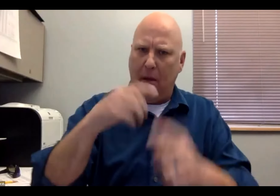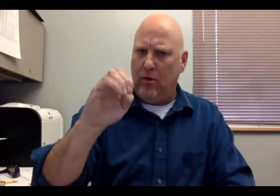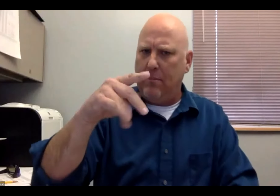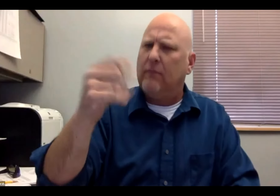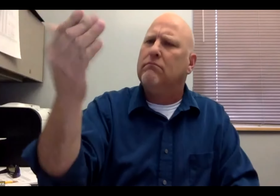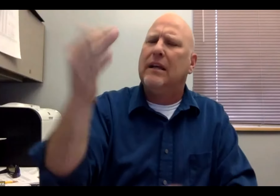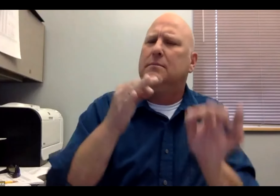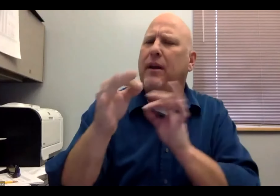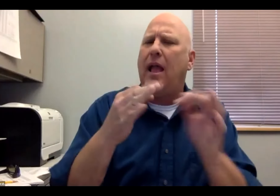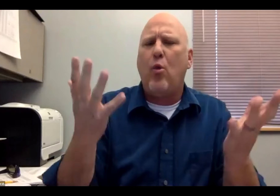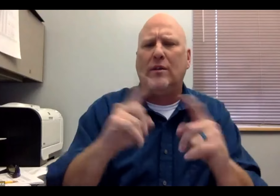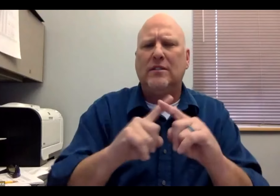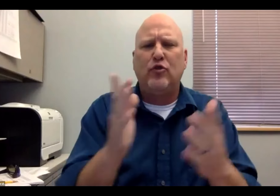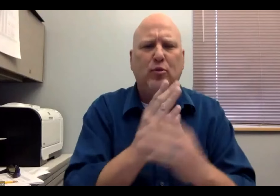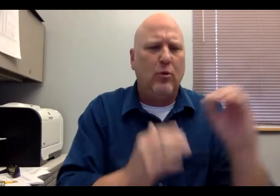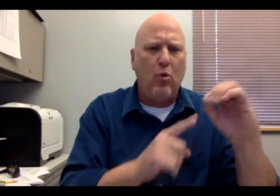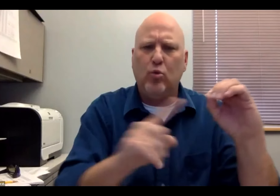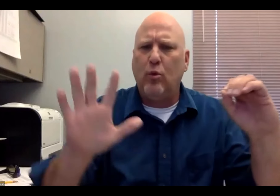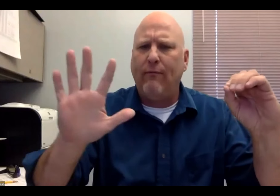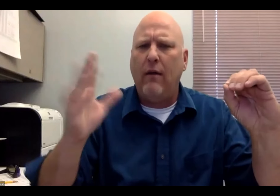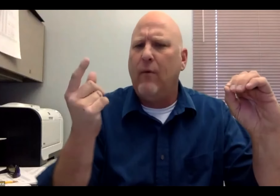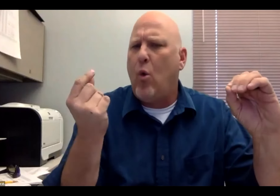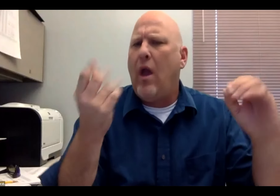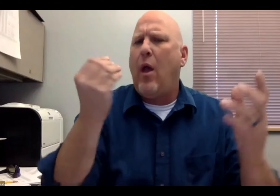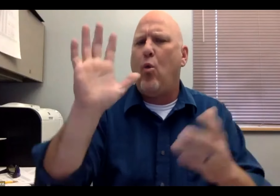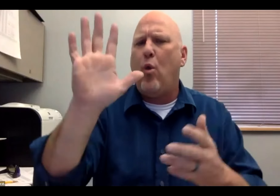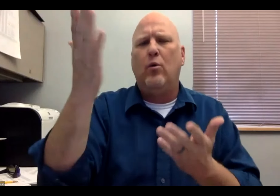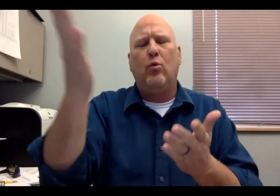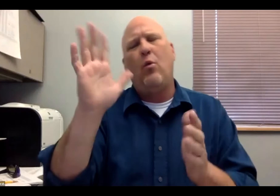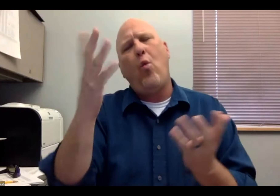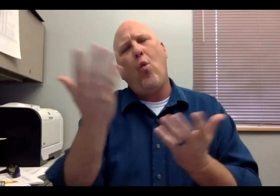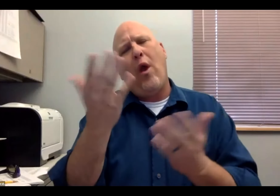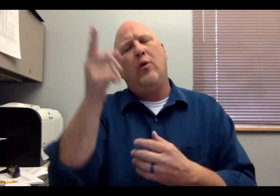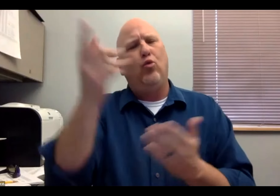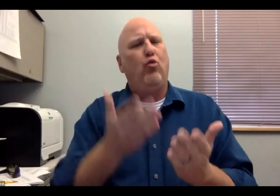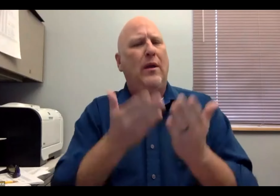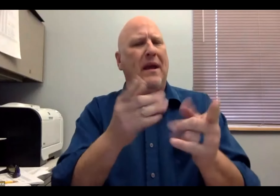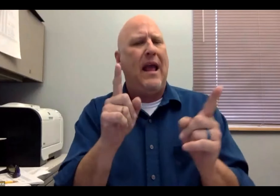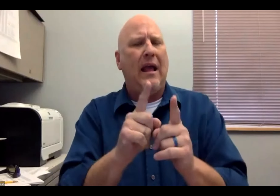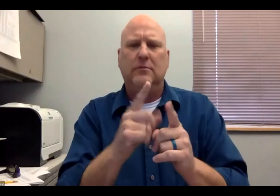in present about the EI PA and explaining the difference in the score zero through five